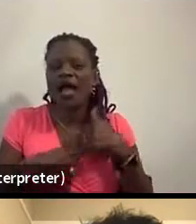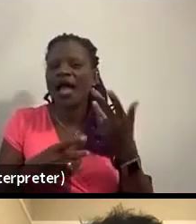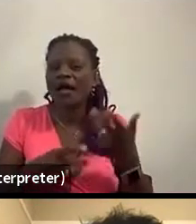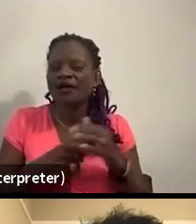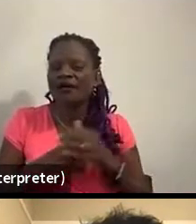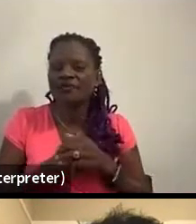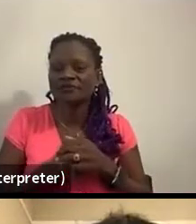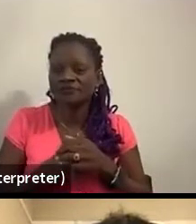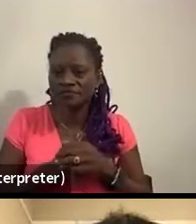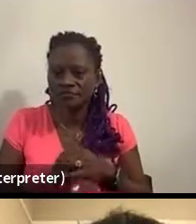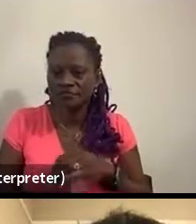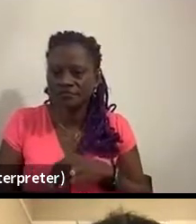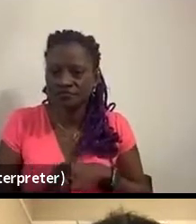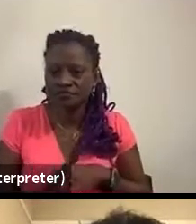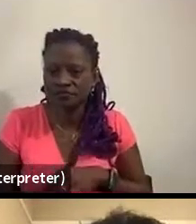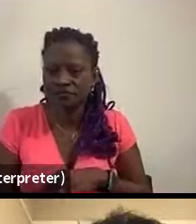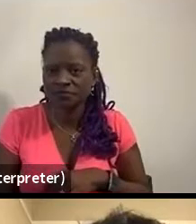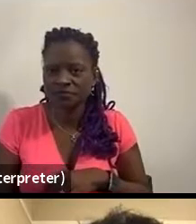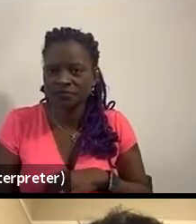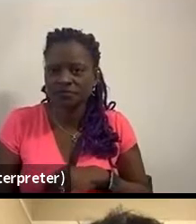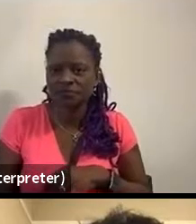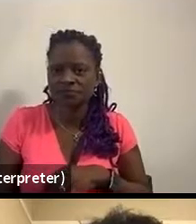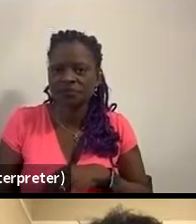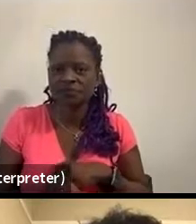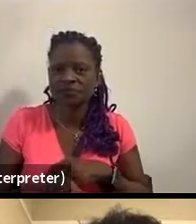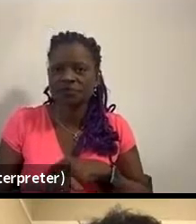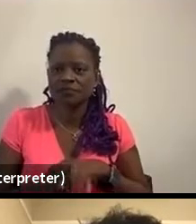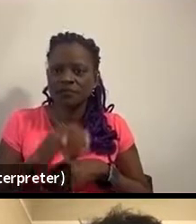that we continue to work with their trusted messengers and we will continue to